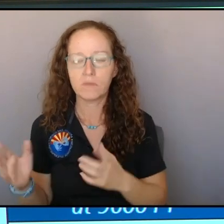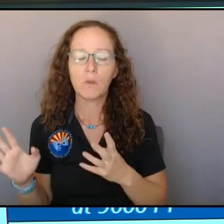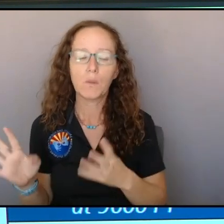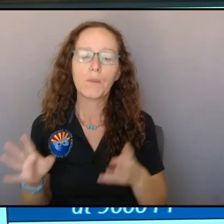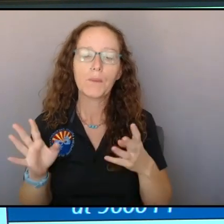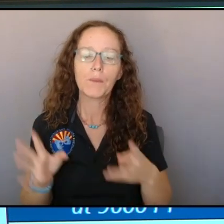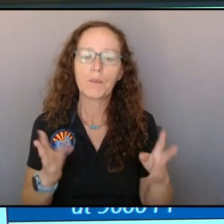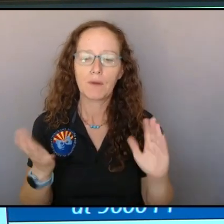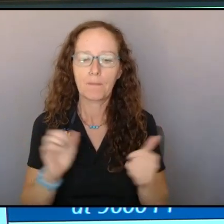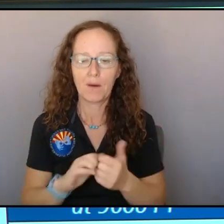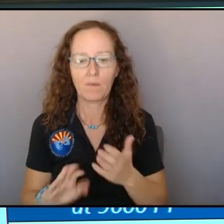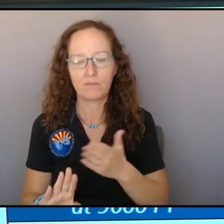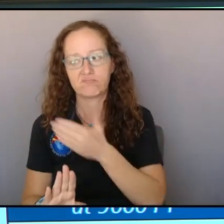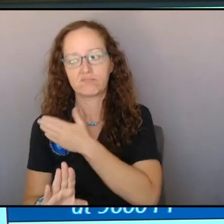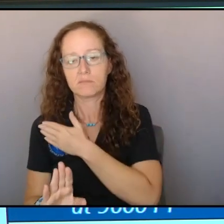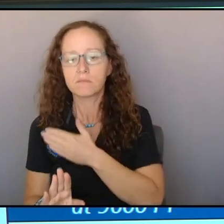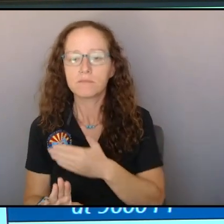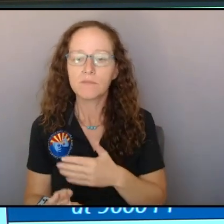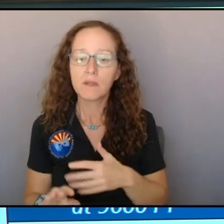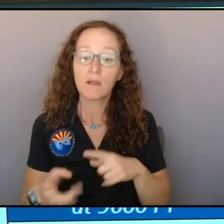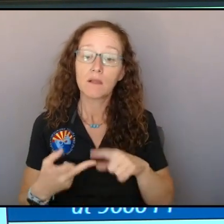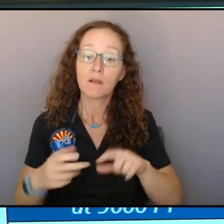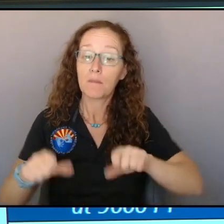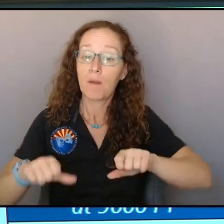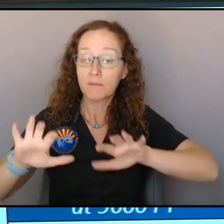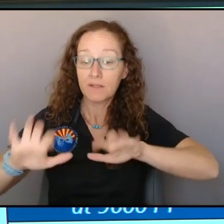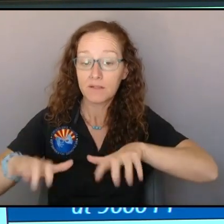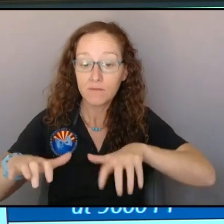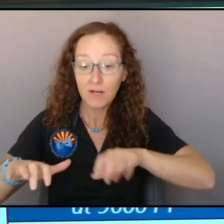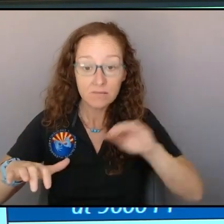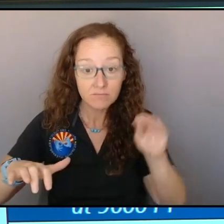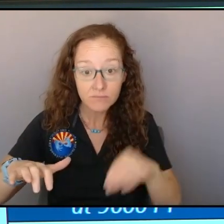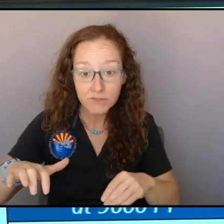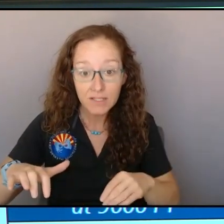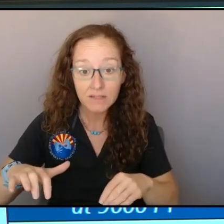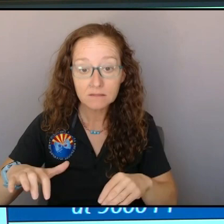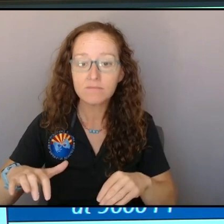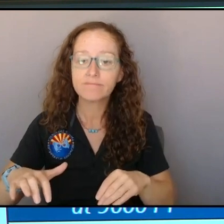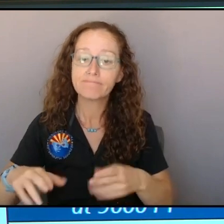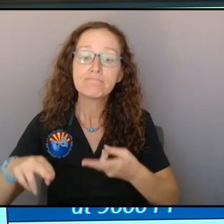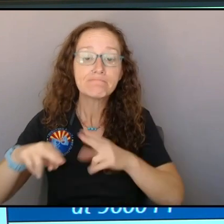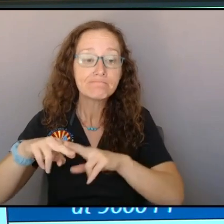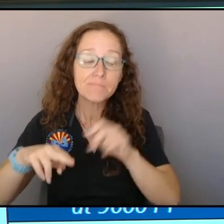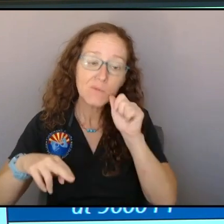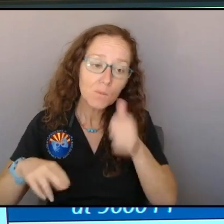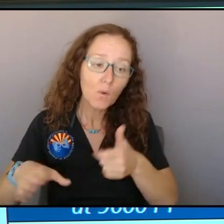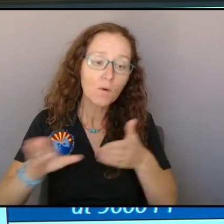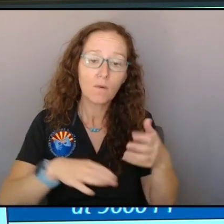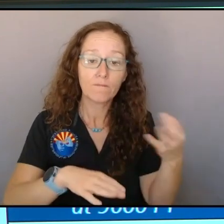these are our rain and storm chances. They increase tomorrow and again on Friday, and then they're done. That system moves